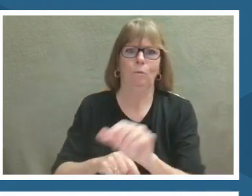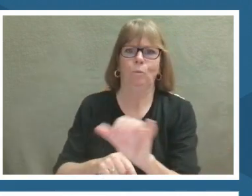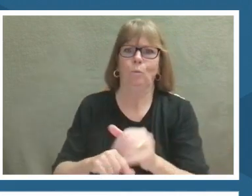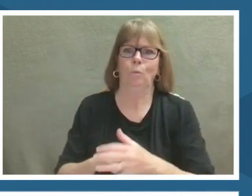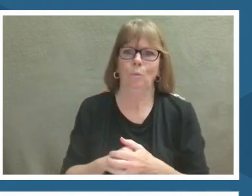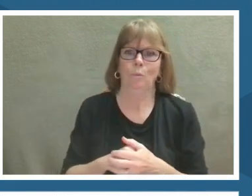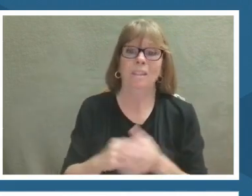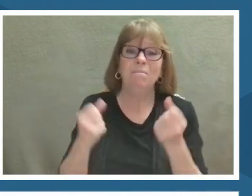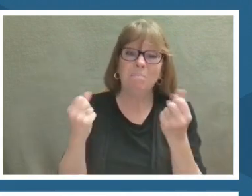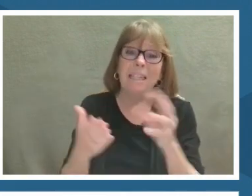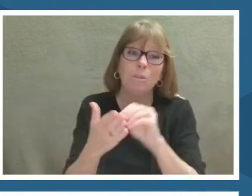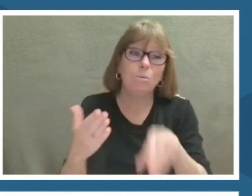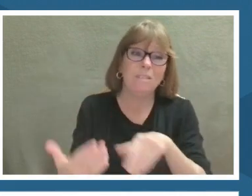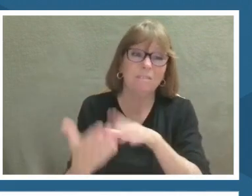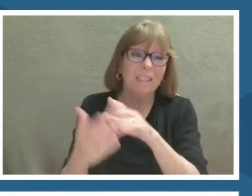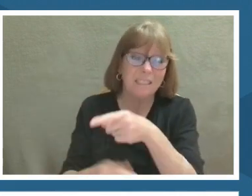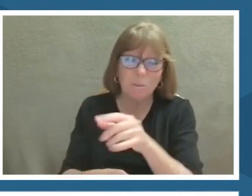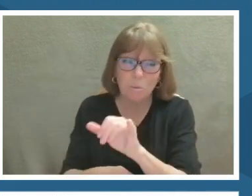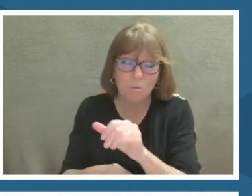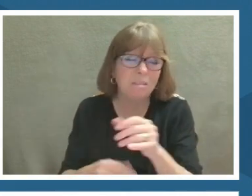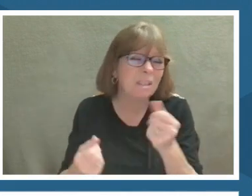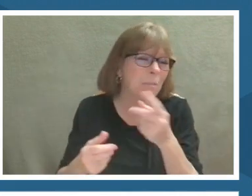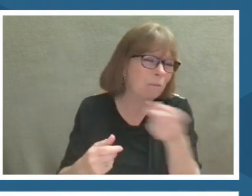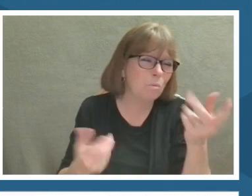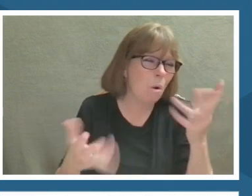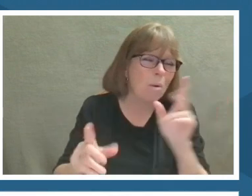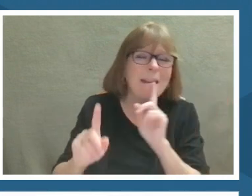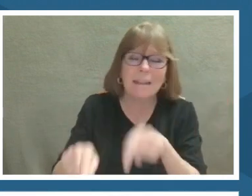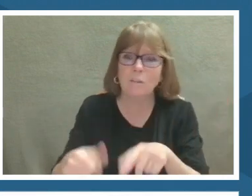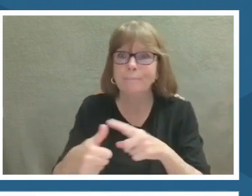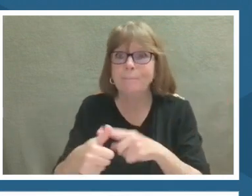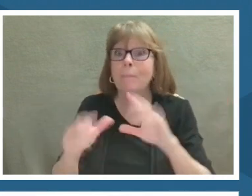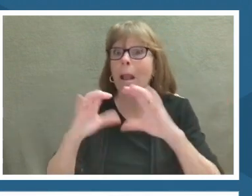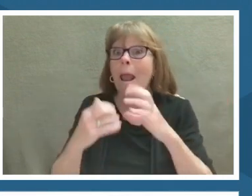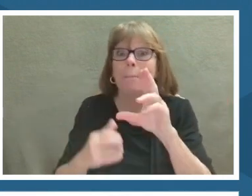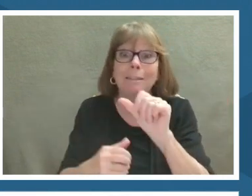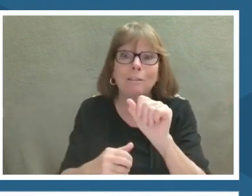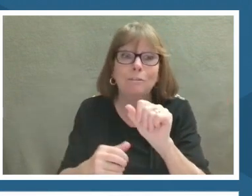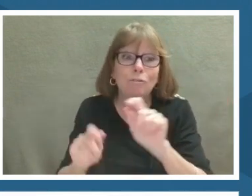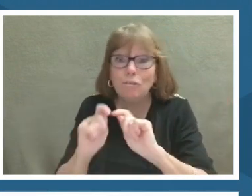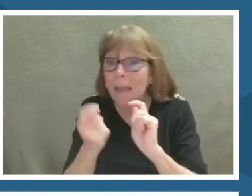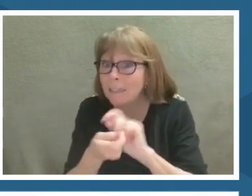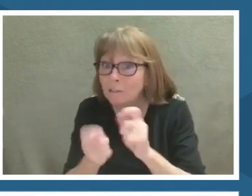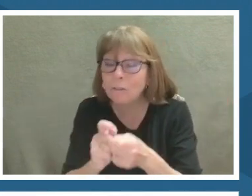some of you said this in box in the chat climate change